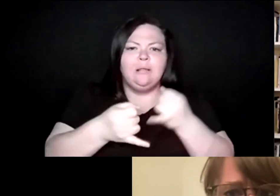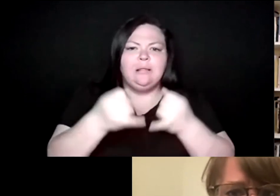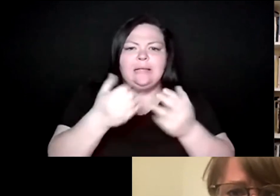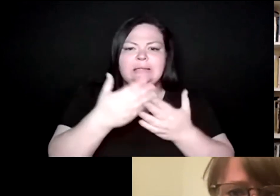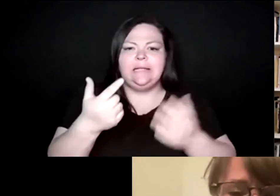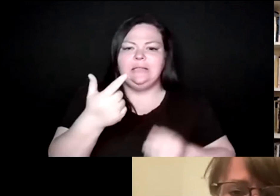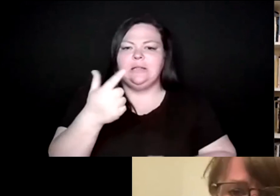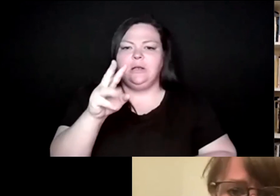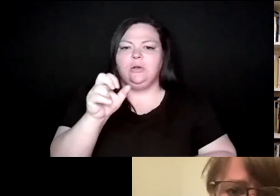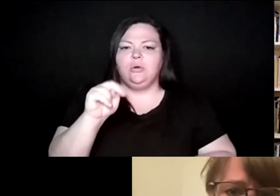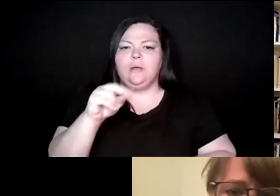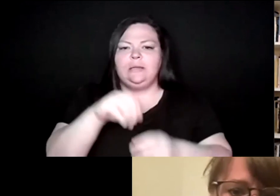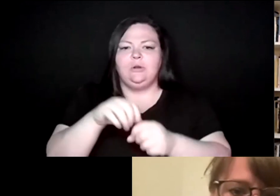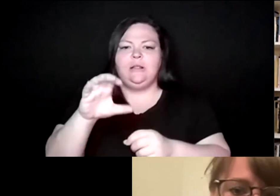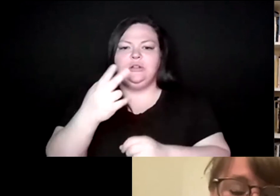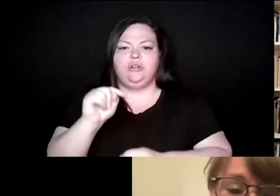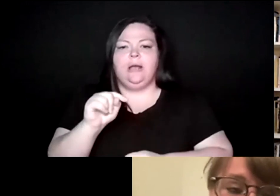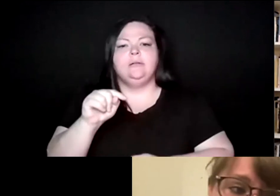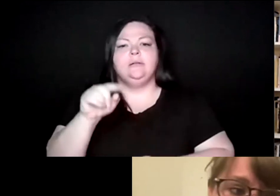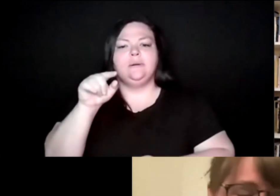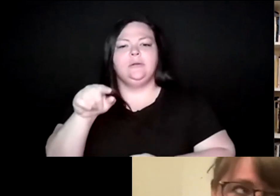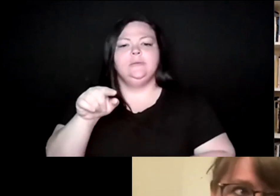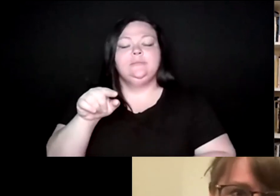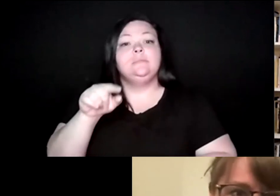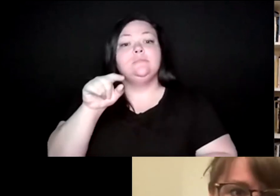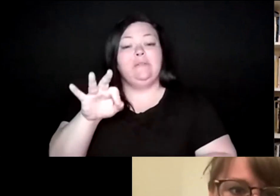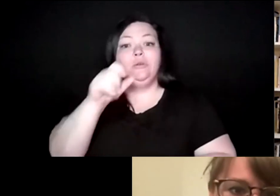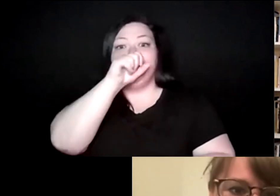in the chat; I want to remind you if you loved these poems, which how could you not to, uh,